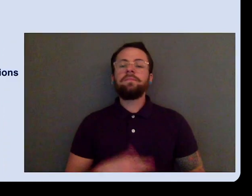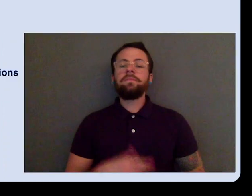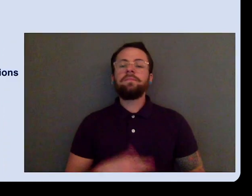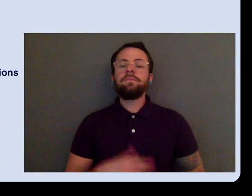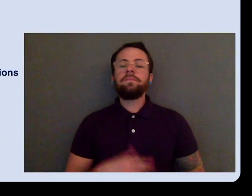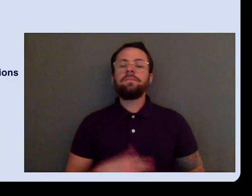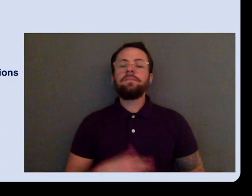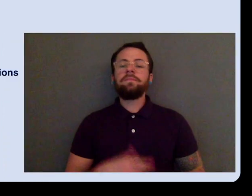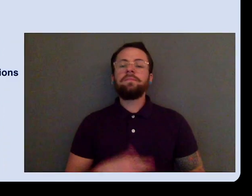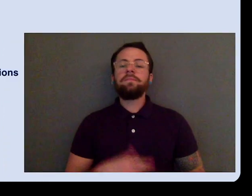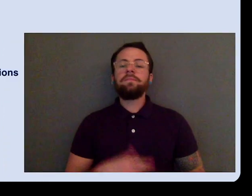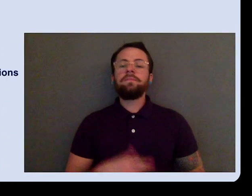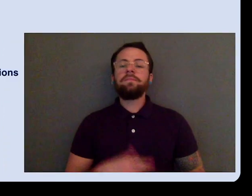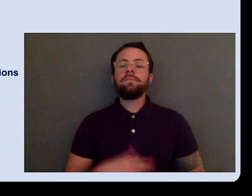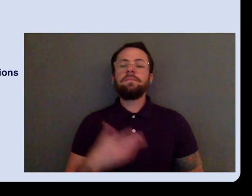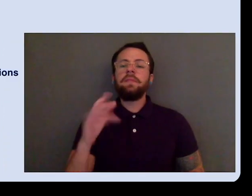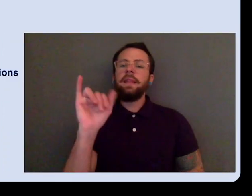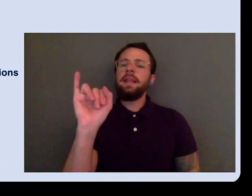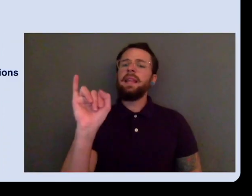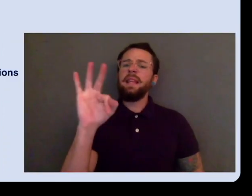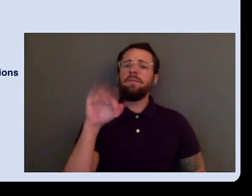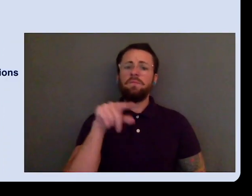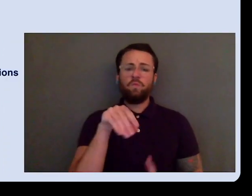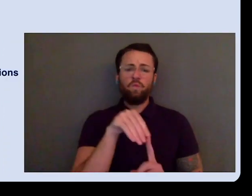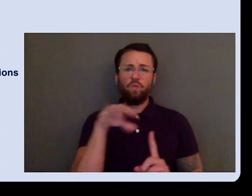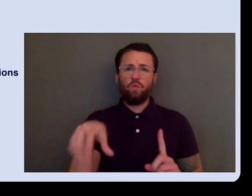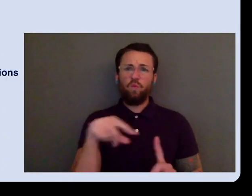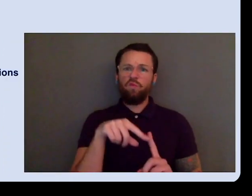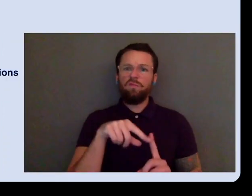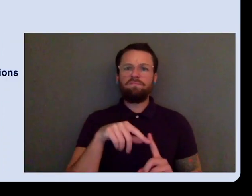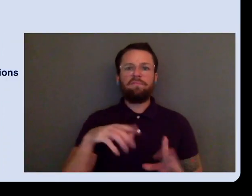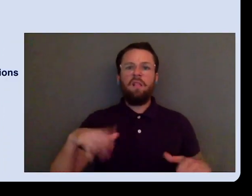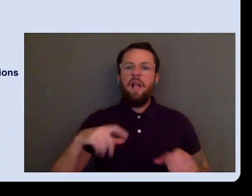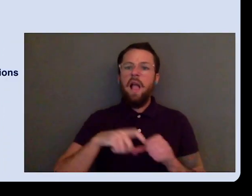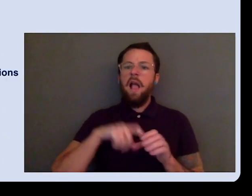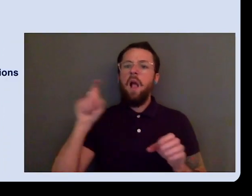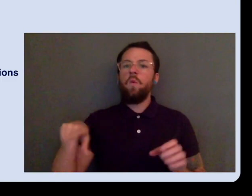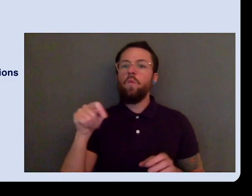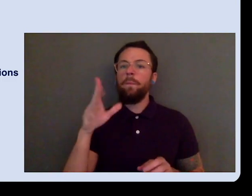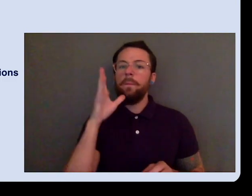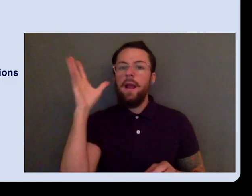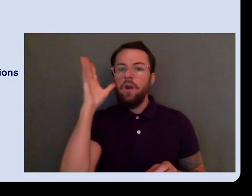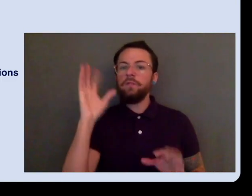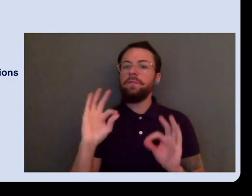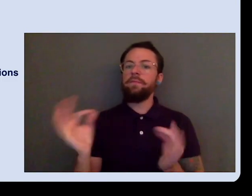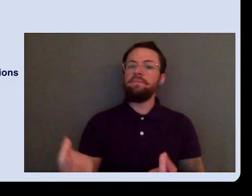These are great outcomes for providing the support for our students.